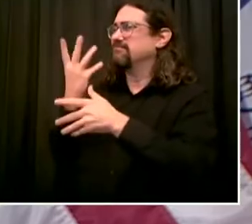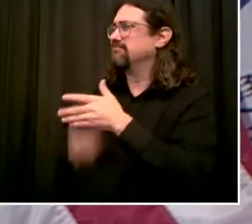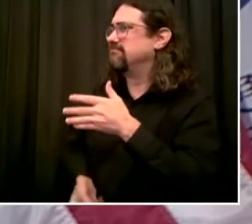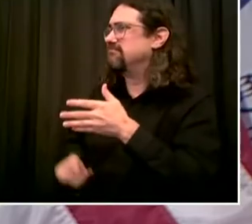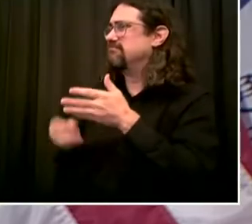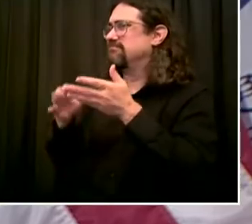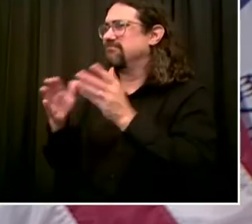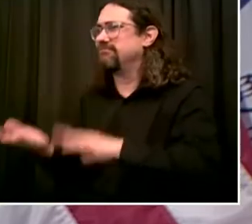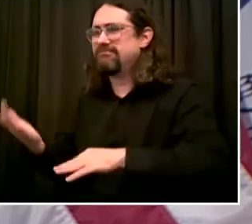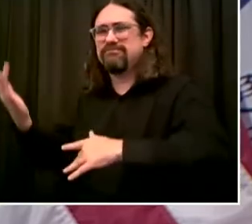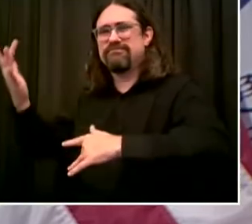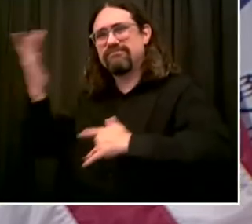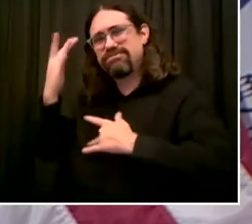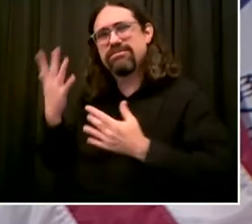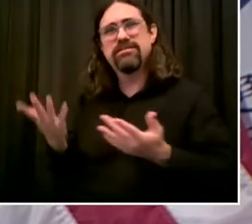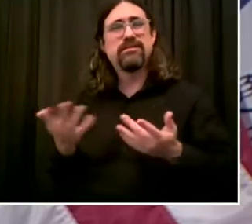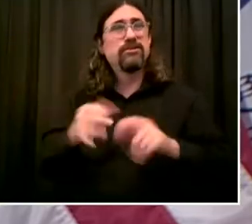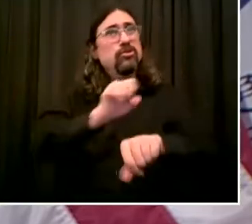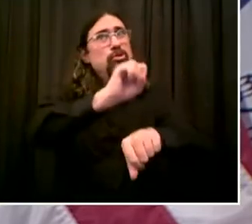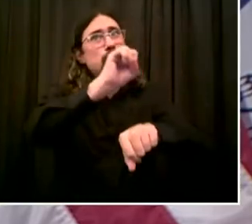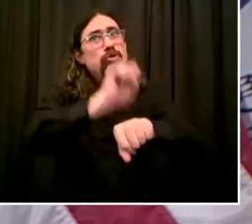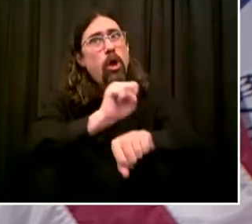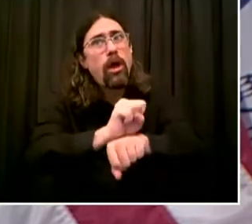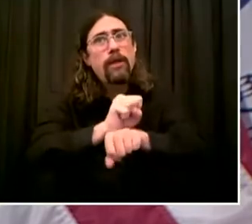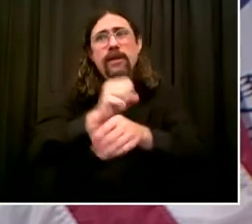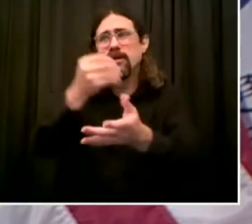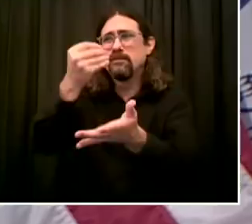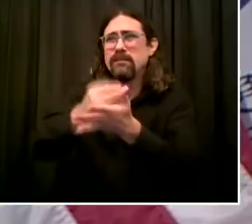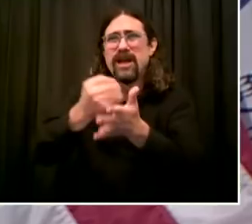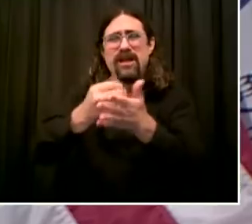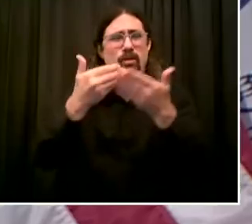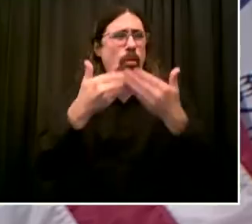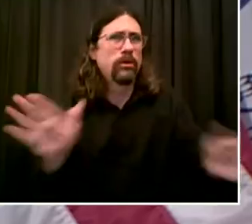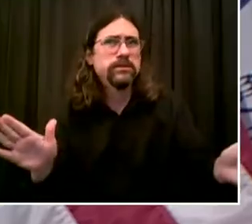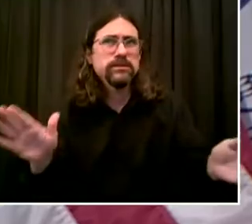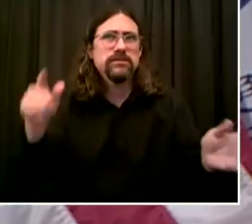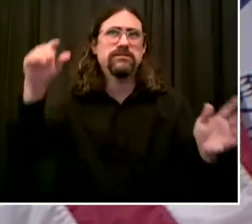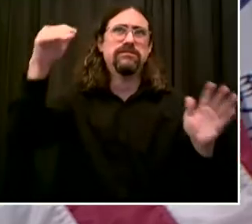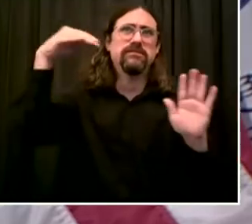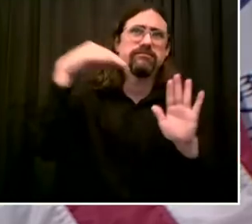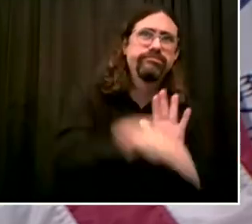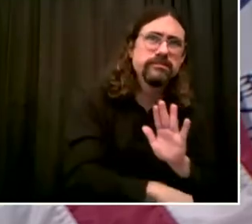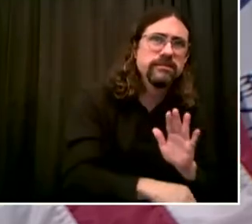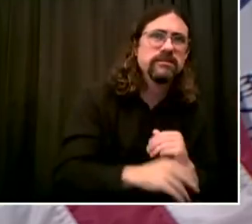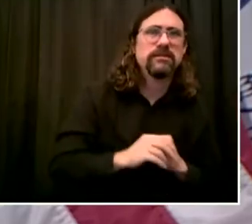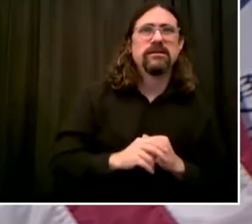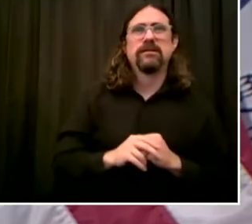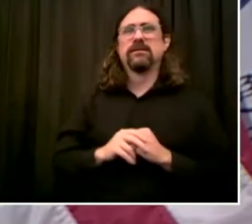LIVELIHOOD AND THE PAIN PEOPLE HAVE GONE THROUGH AND THE LOSS OF LEIF. THFE RTUSRATION. THERE IS NO PARALLEL. THERE IS A LOT OF THNIGS COMIN'